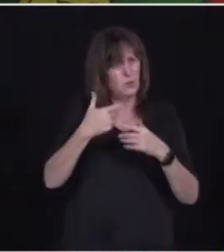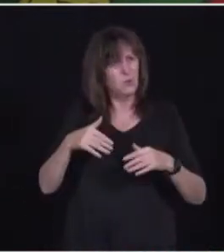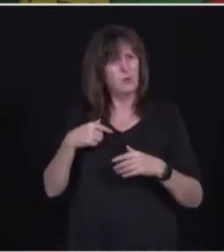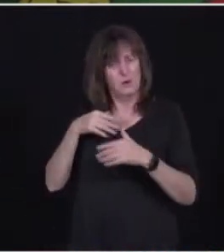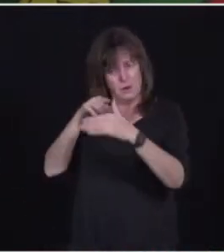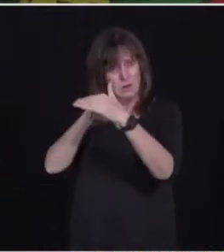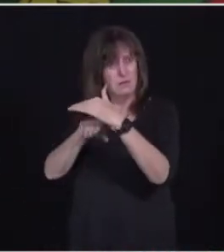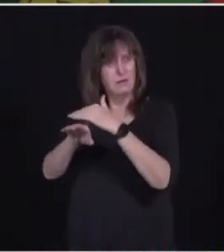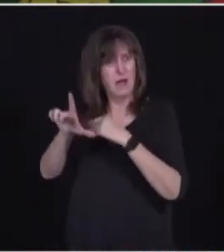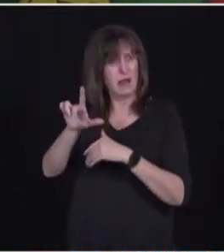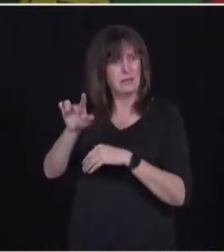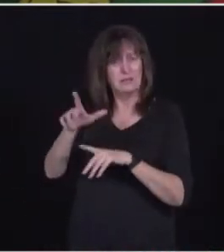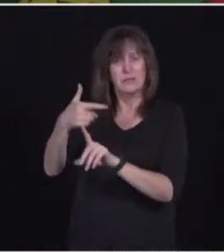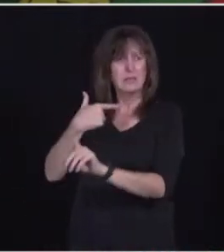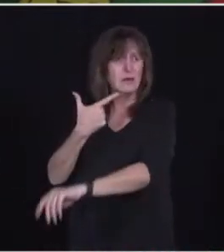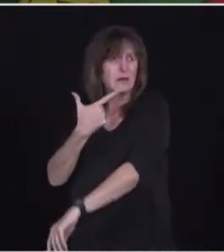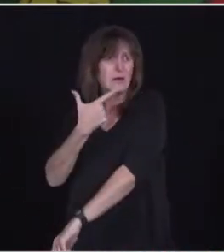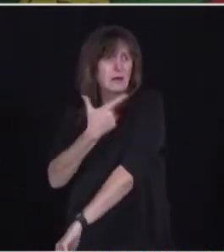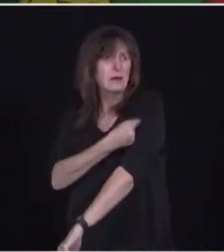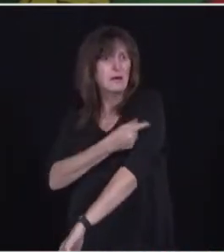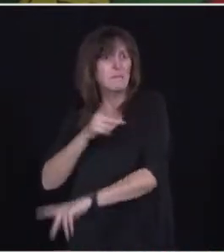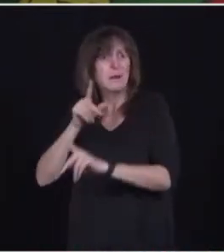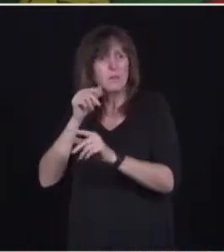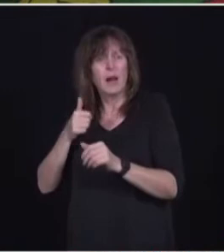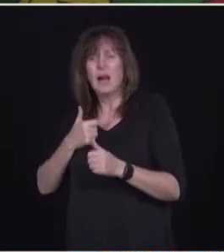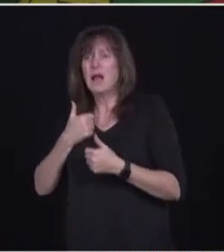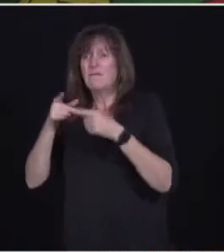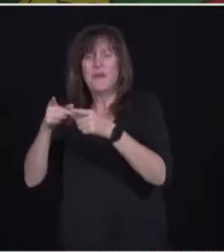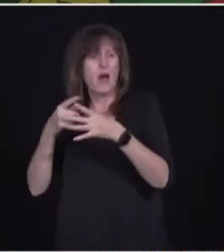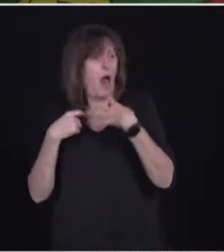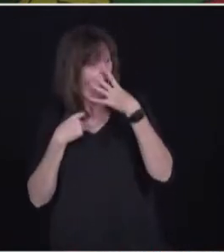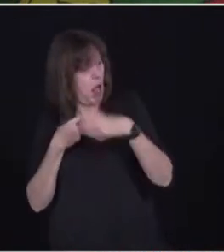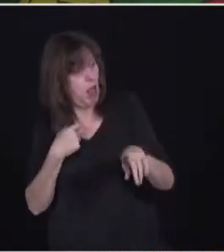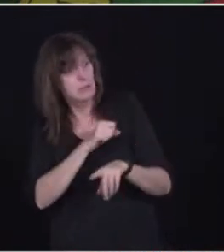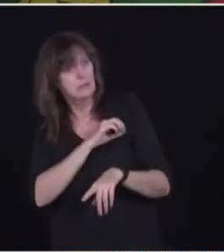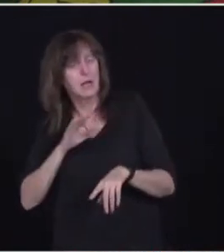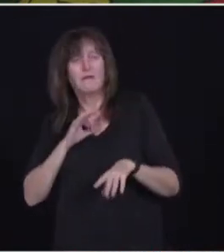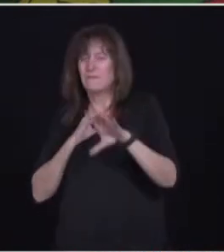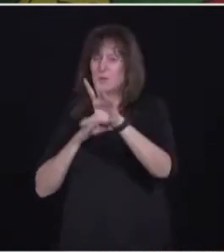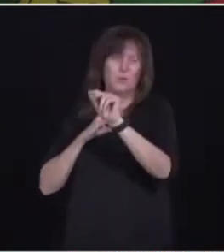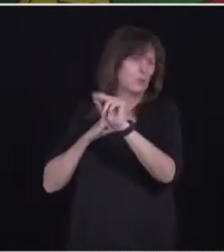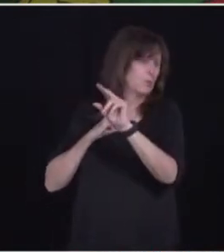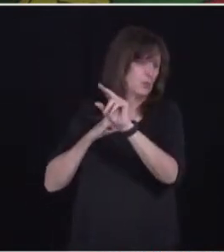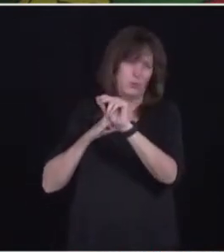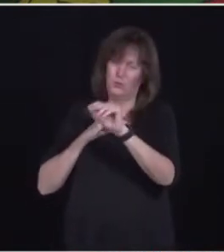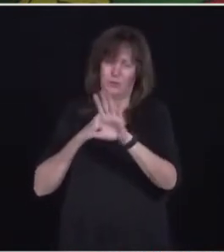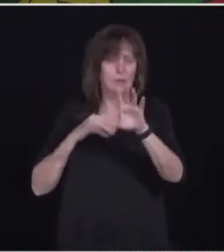with the most vulnerable, and we going to long term care facility to look after the residents there who have suffered so badly